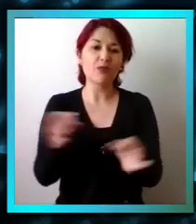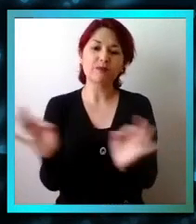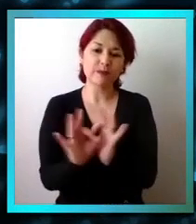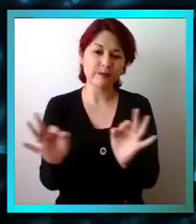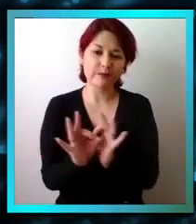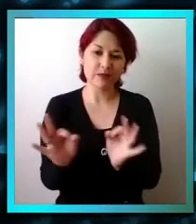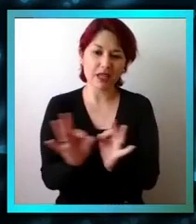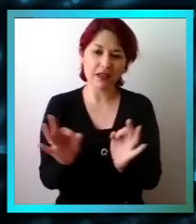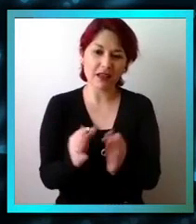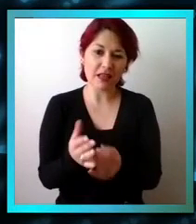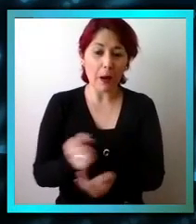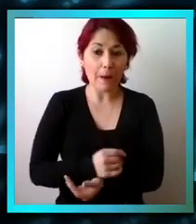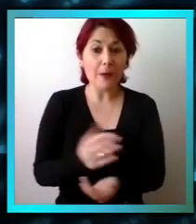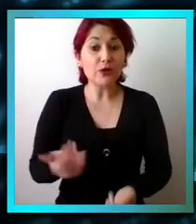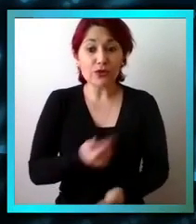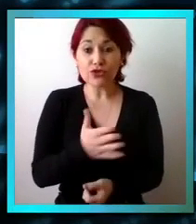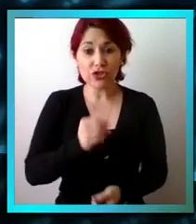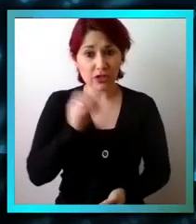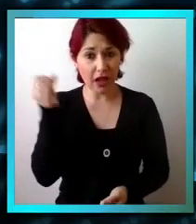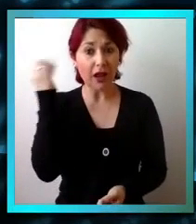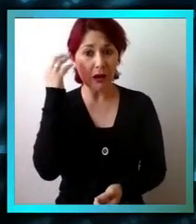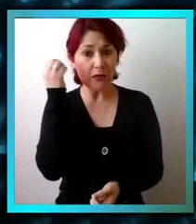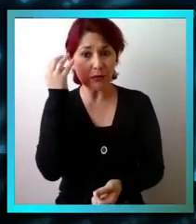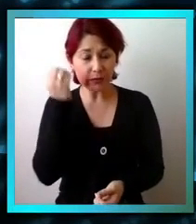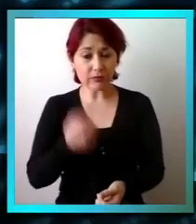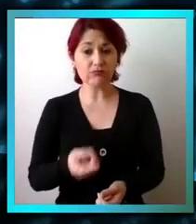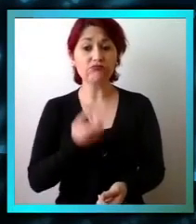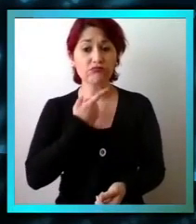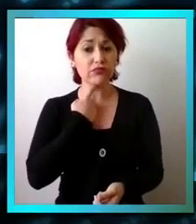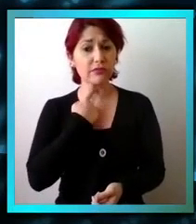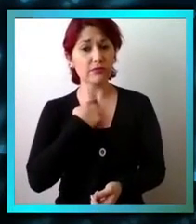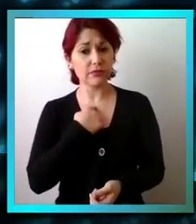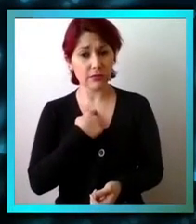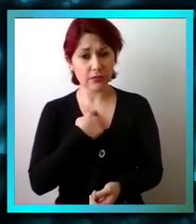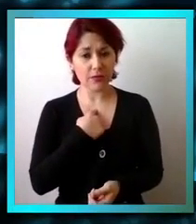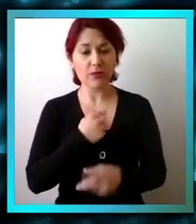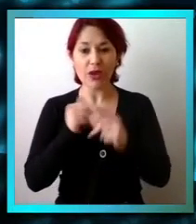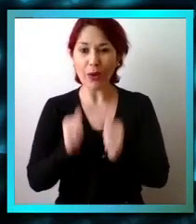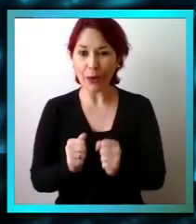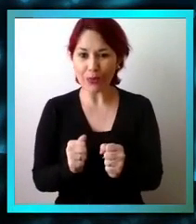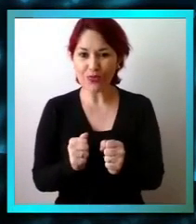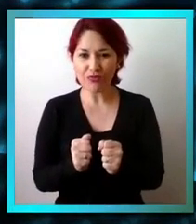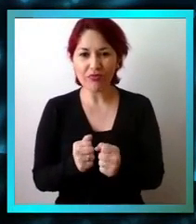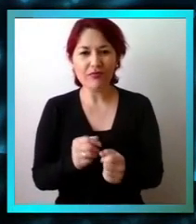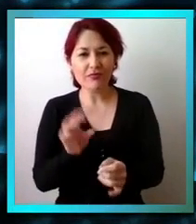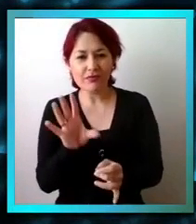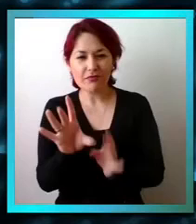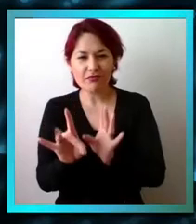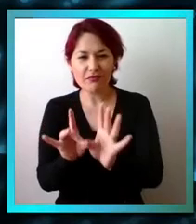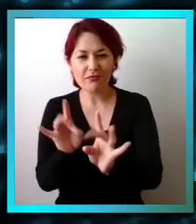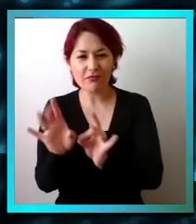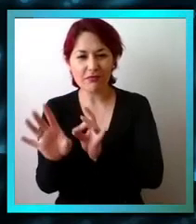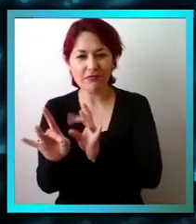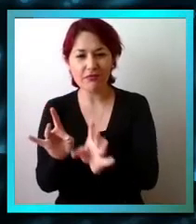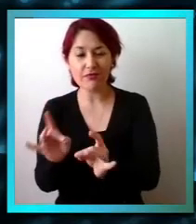detect the malicious uh or suspicious activities at the endpoints in the networks uh which collect